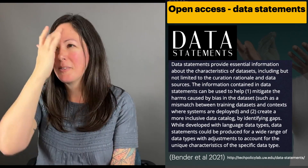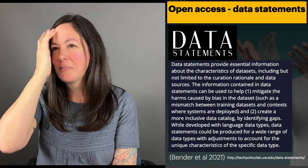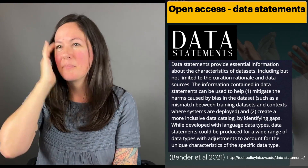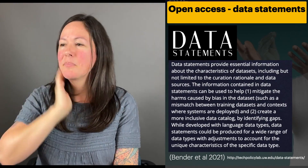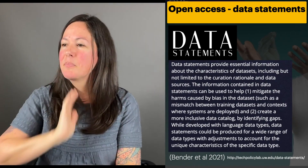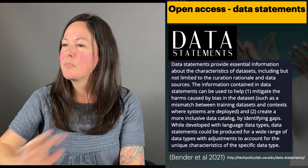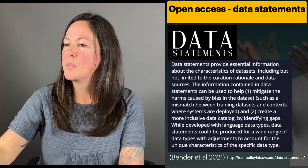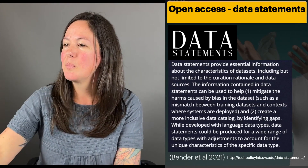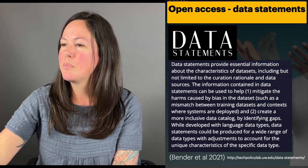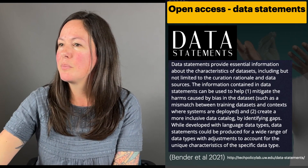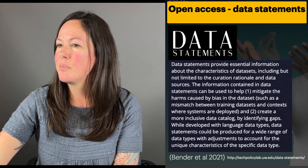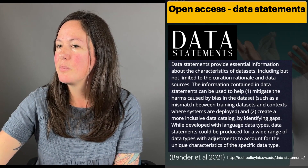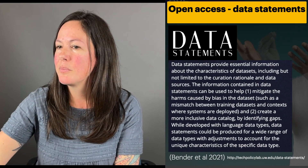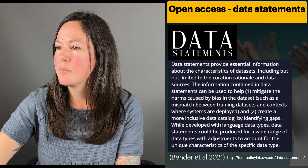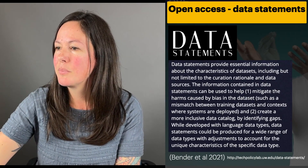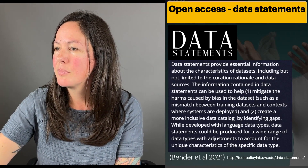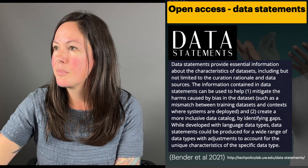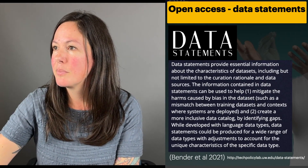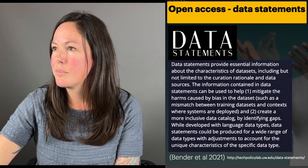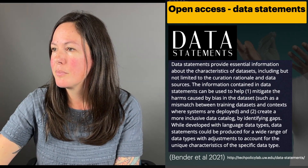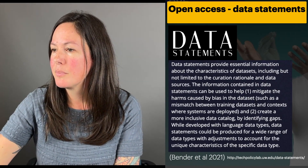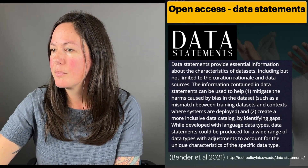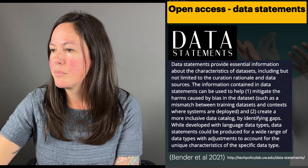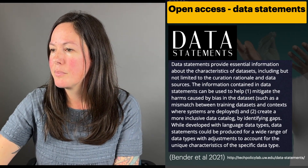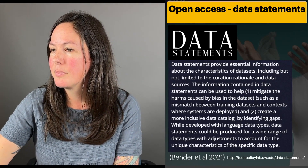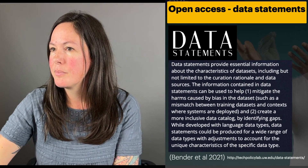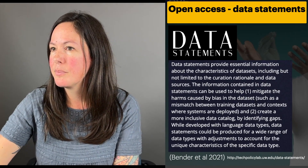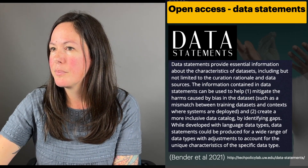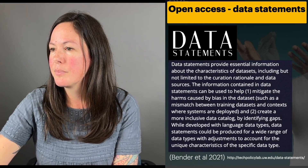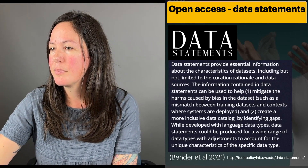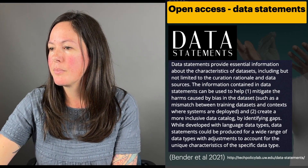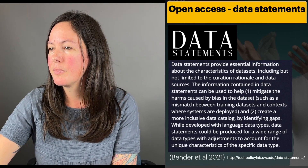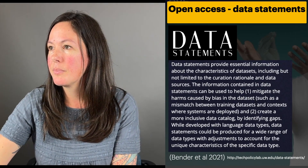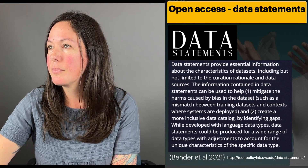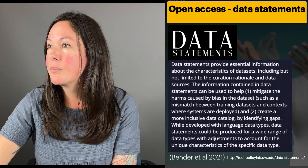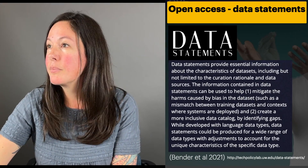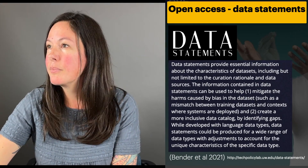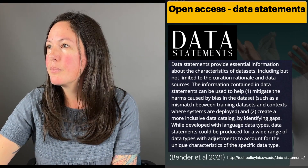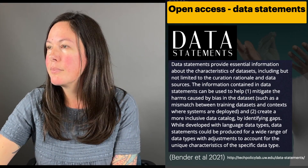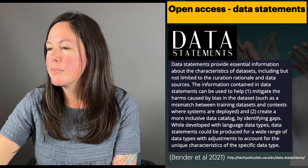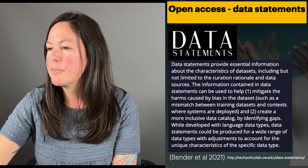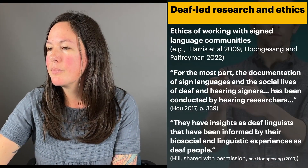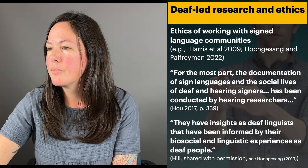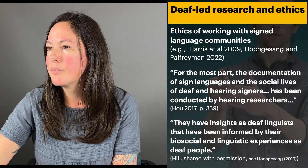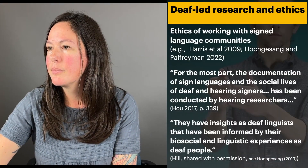information is from so this is a template and I'll talk about how we did the data statements for the two projects